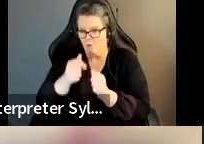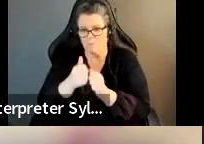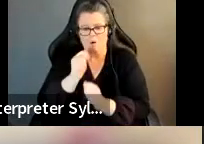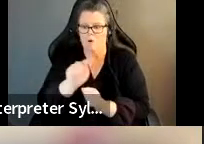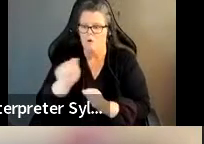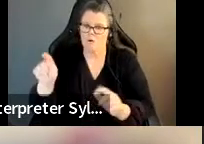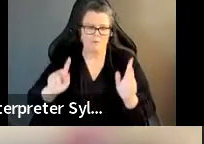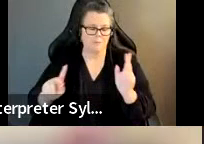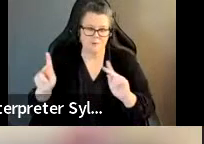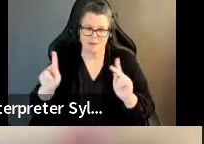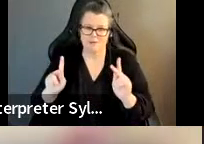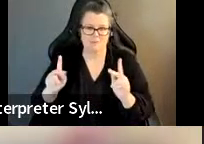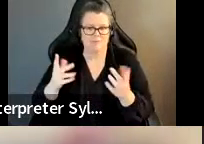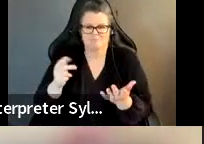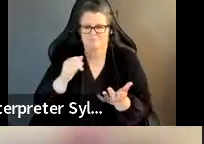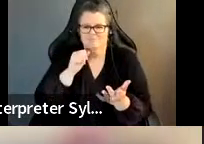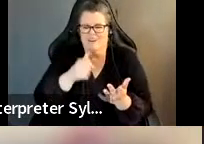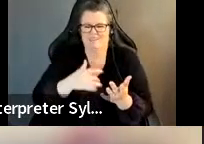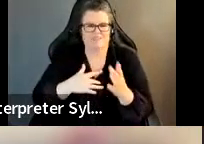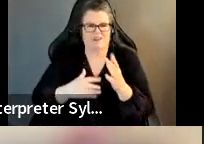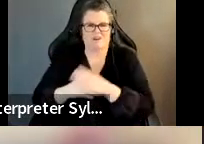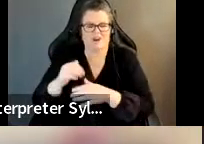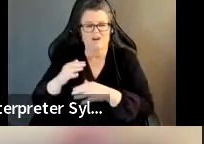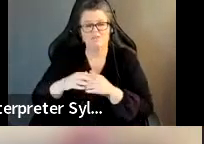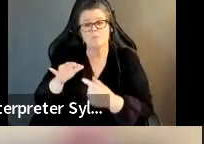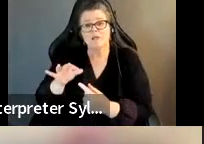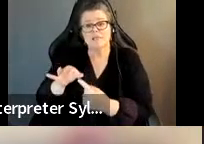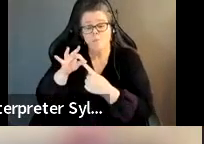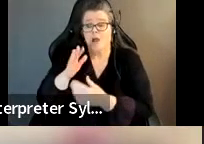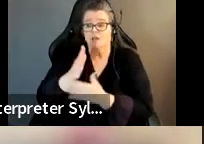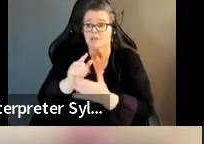This is particularly of concern with patients that need their legs supported in order to